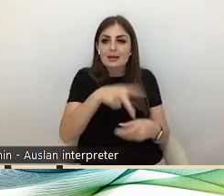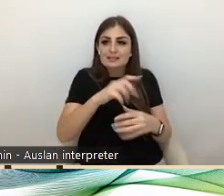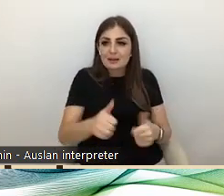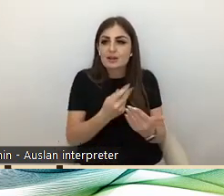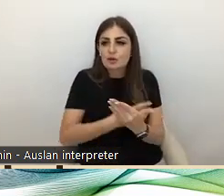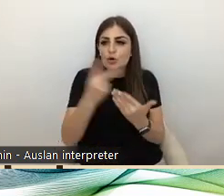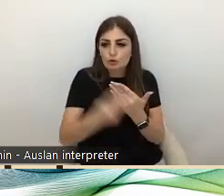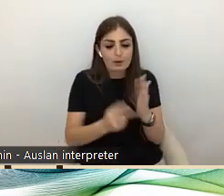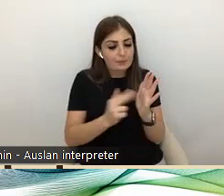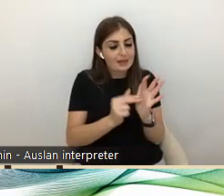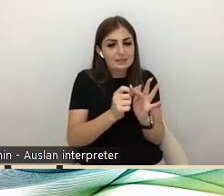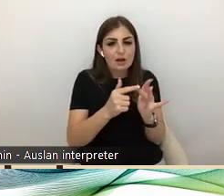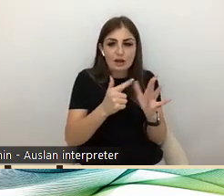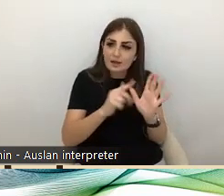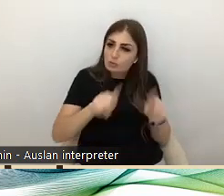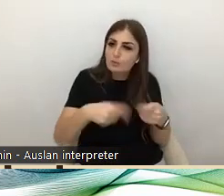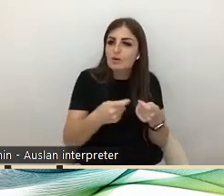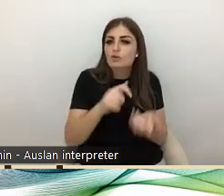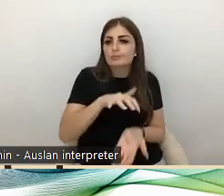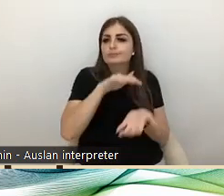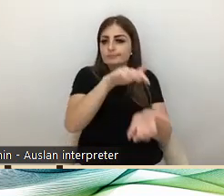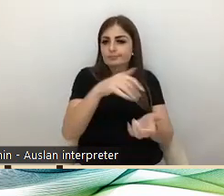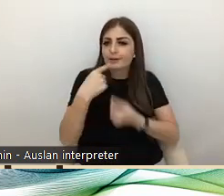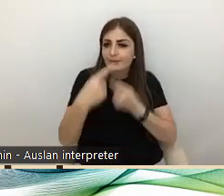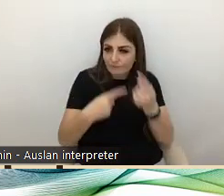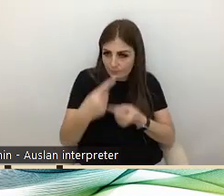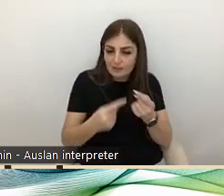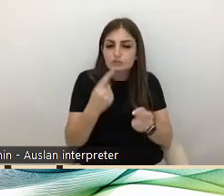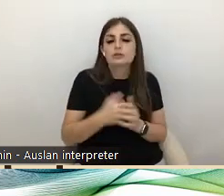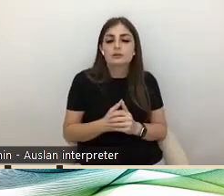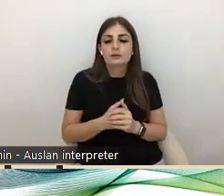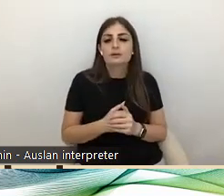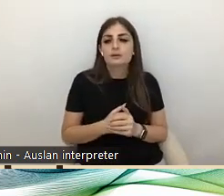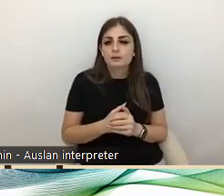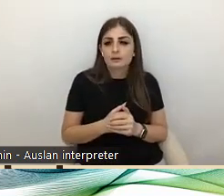prepare a bundle of material containing all the information and relevant documents that